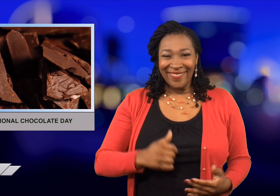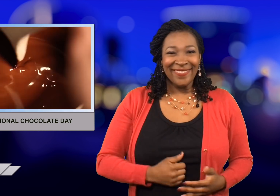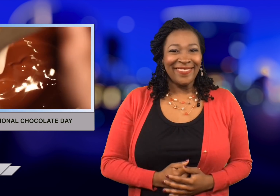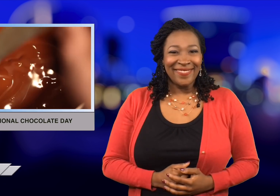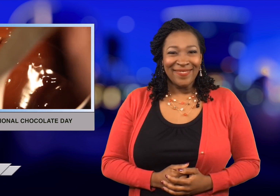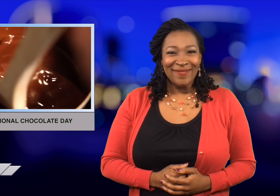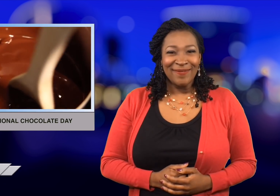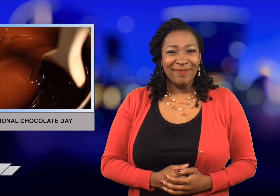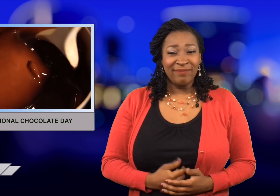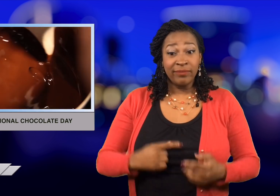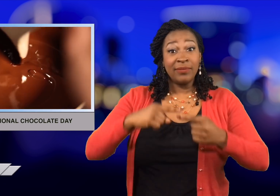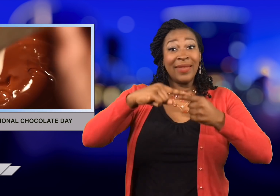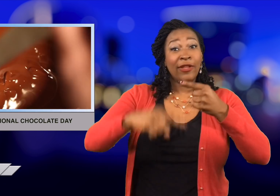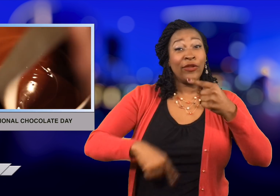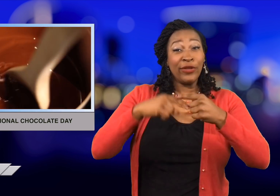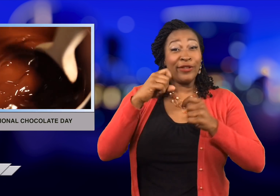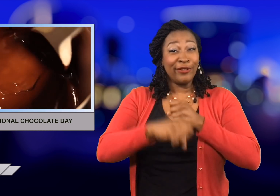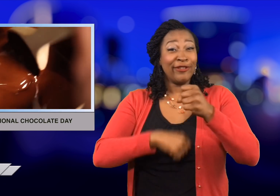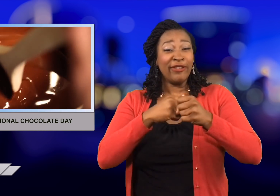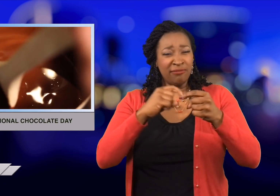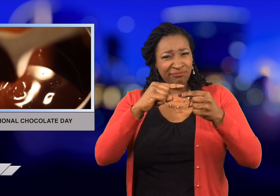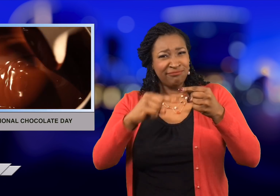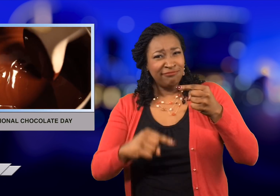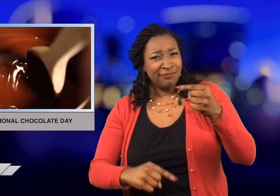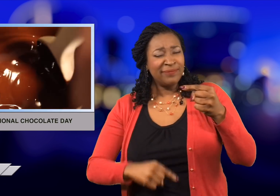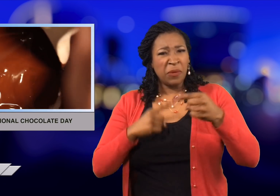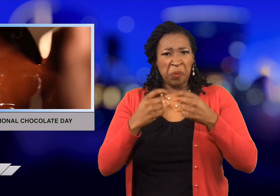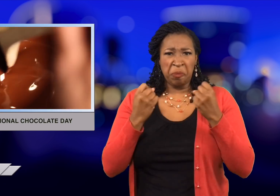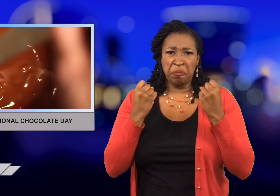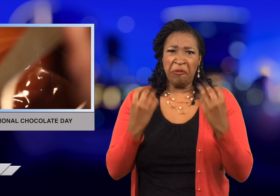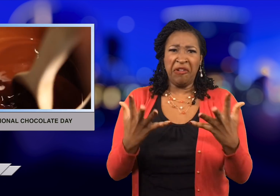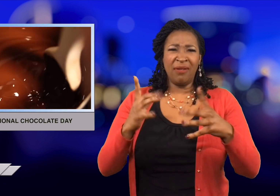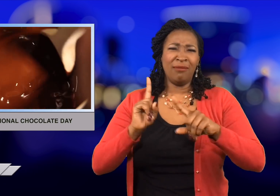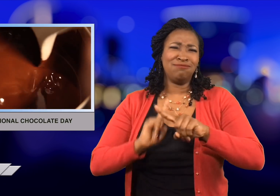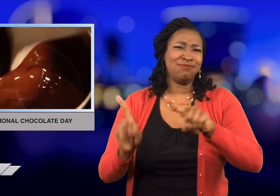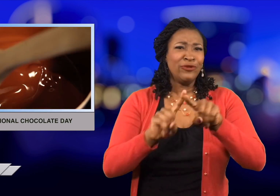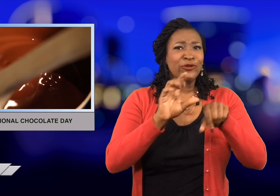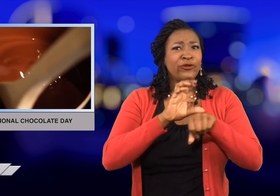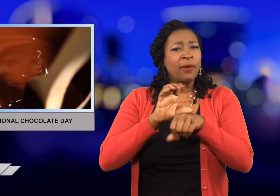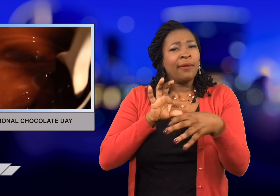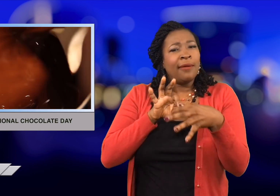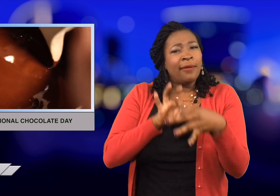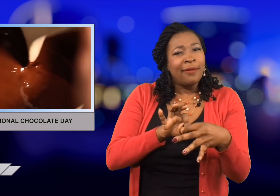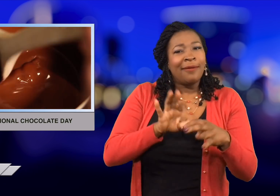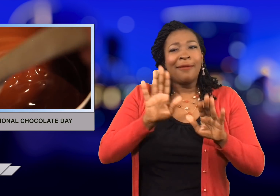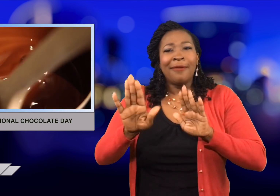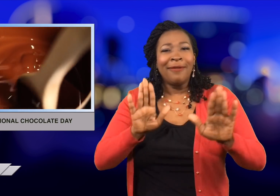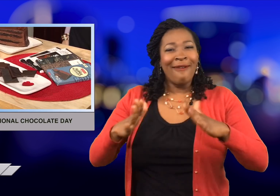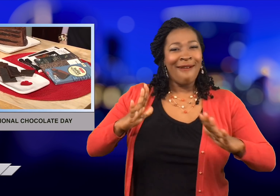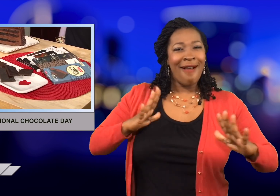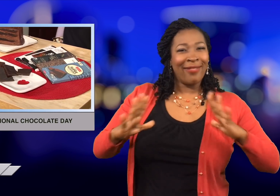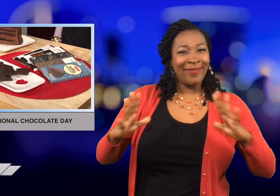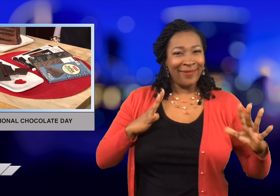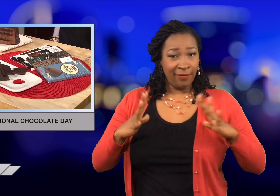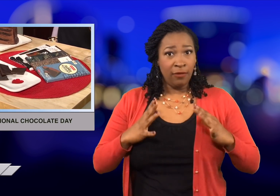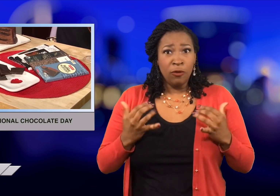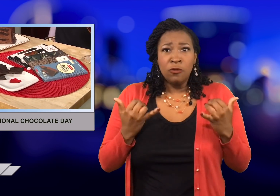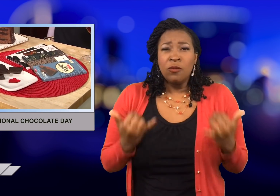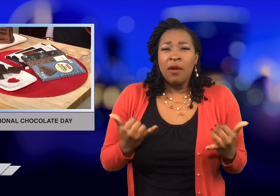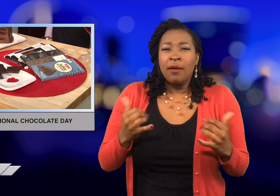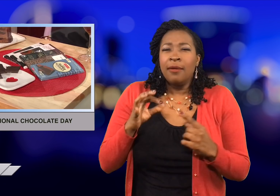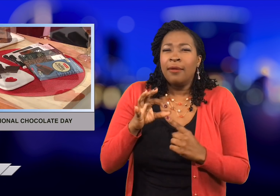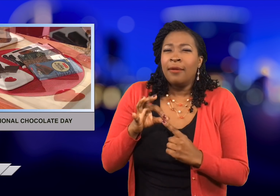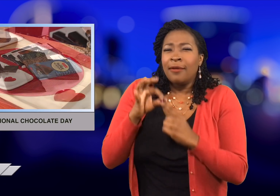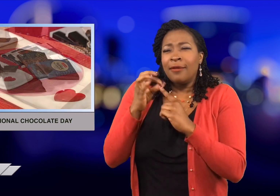While there are many chocolate related holidays throughout the year this is the one day to